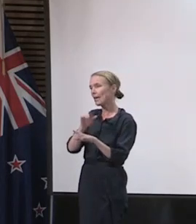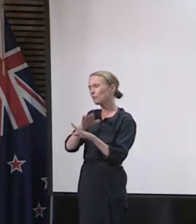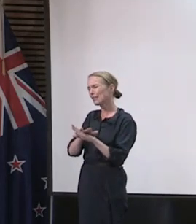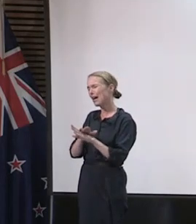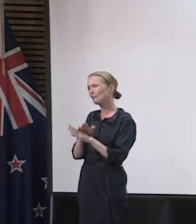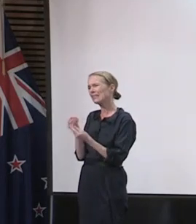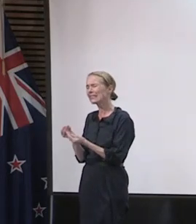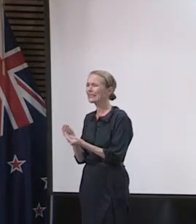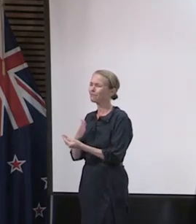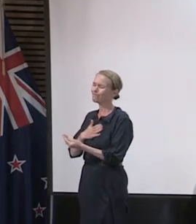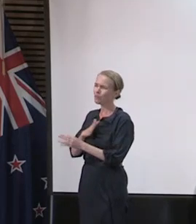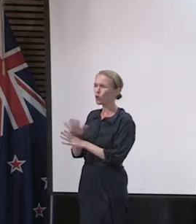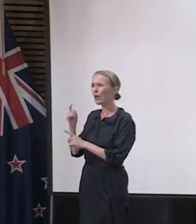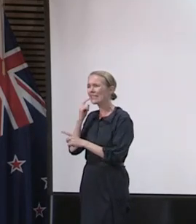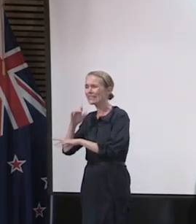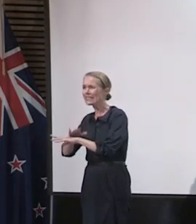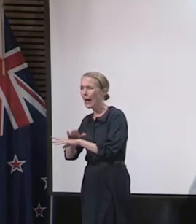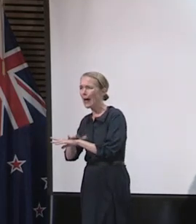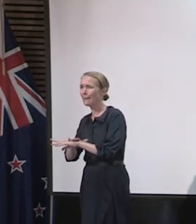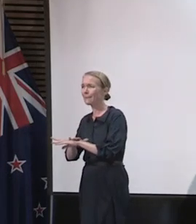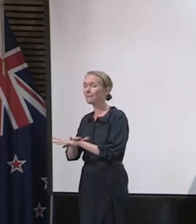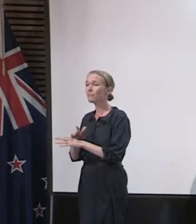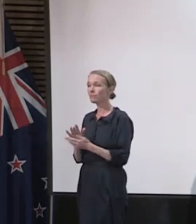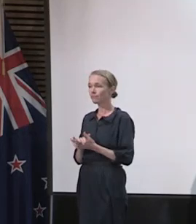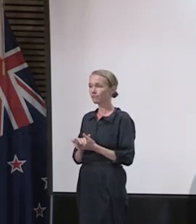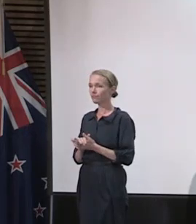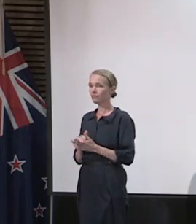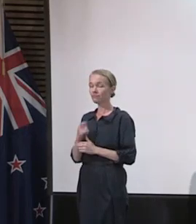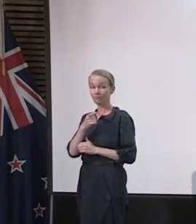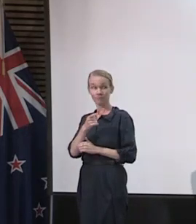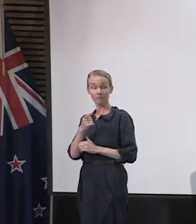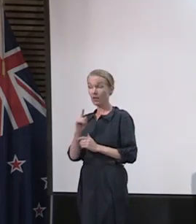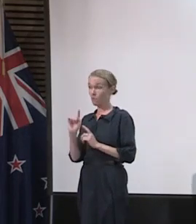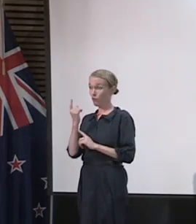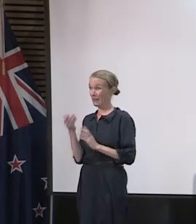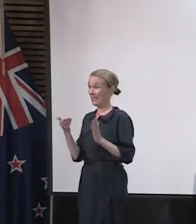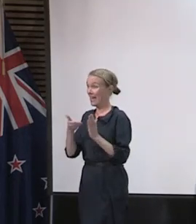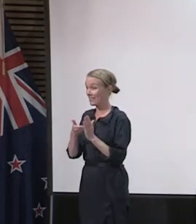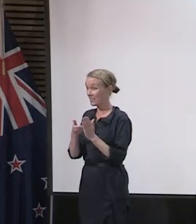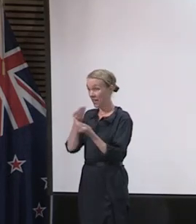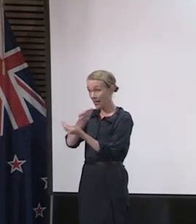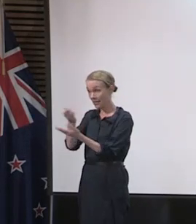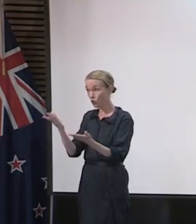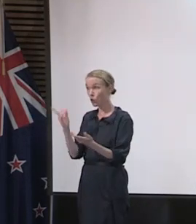opportunities that I think people who are holding funeralless and/or tangi hanga